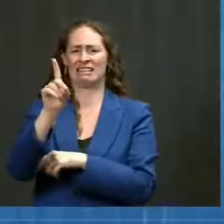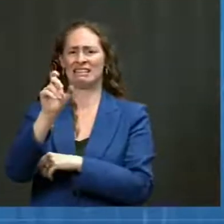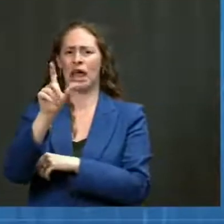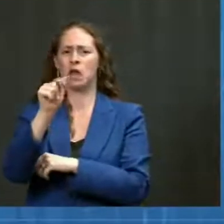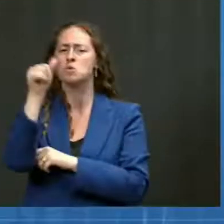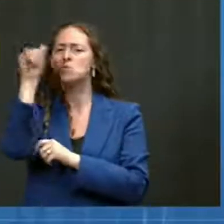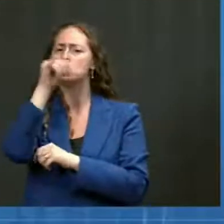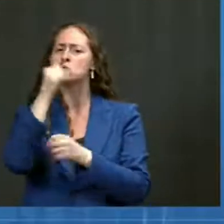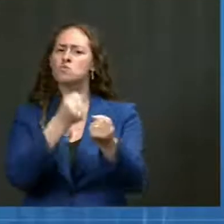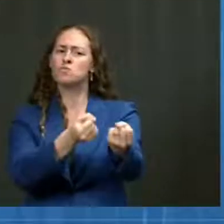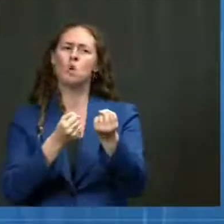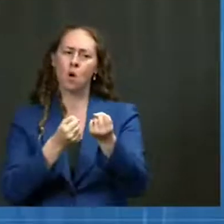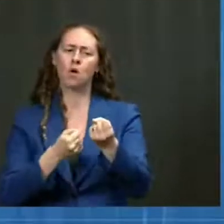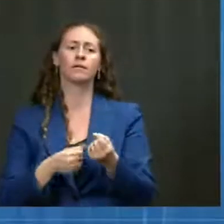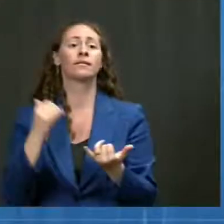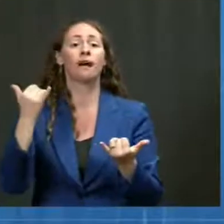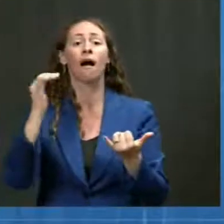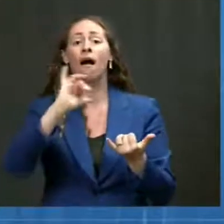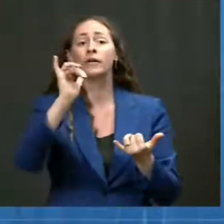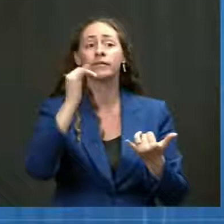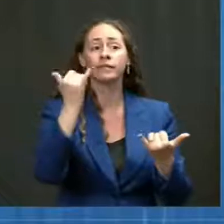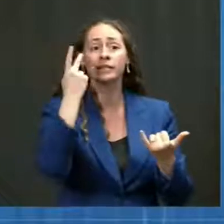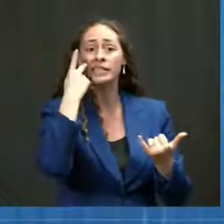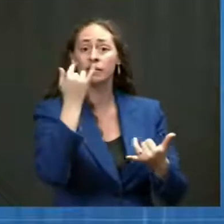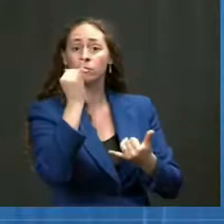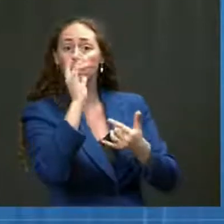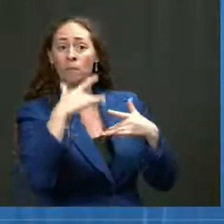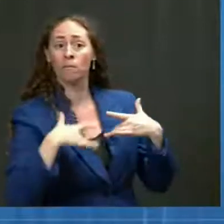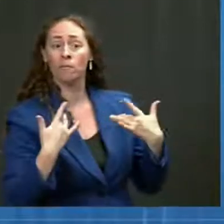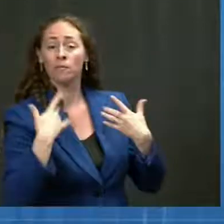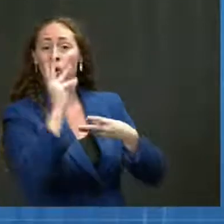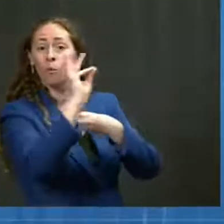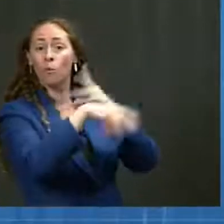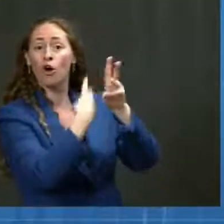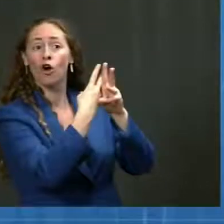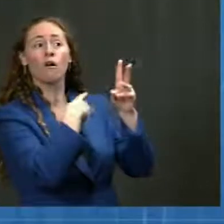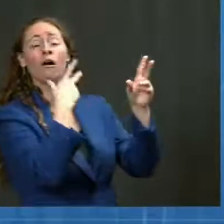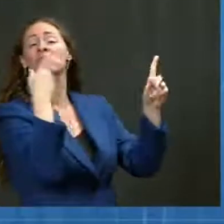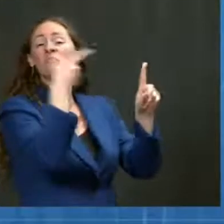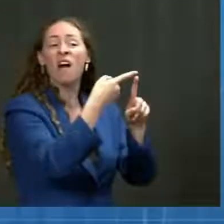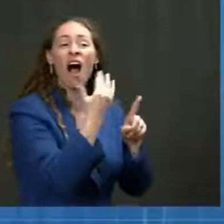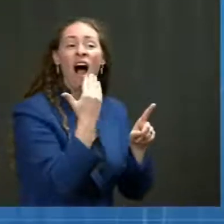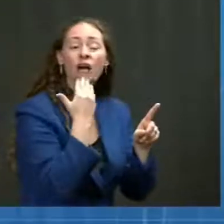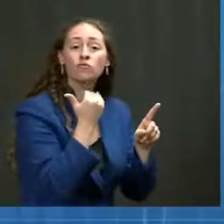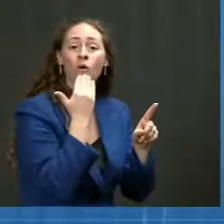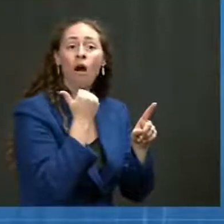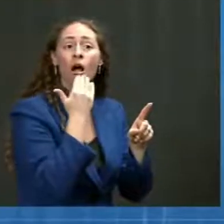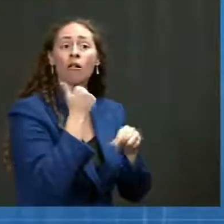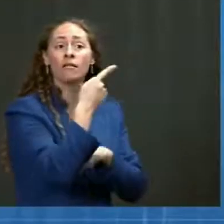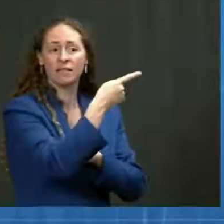VARIANT. ADDITIONALLY, REPORTS FROM OUR